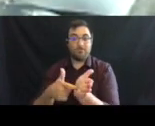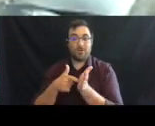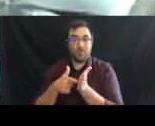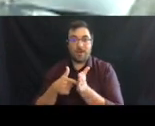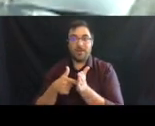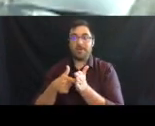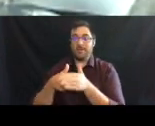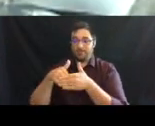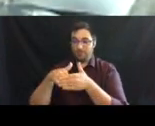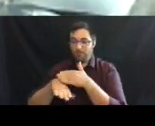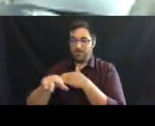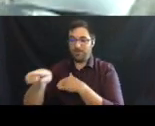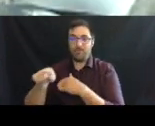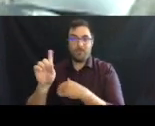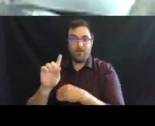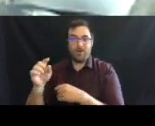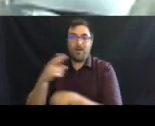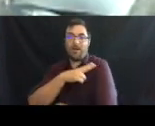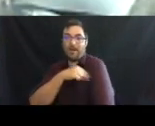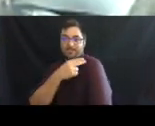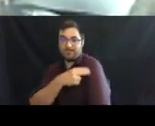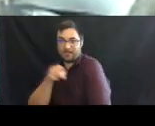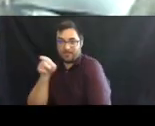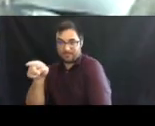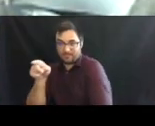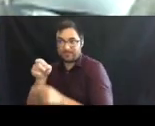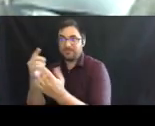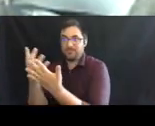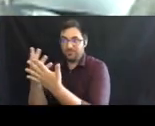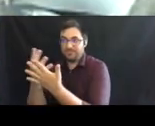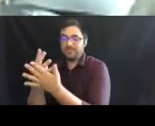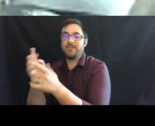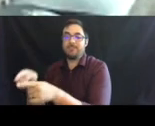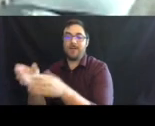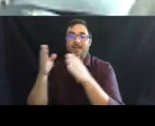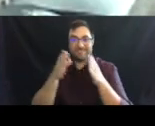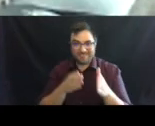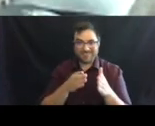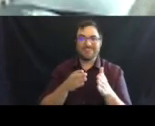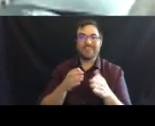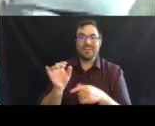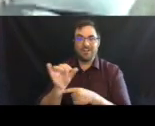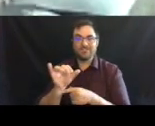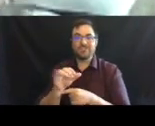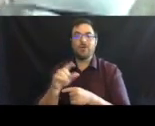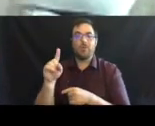hospitals where hearing screening programs existed but that we actually ensure that 100 percent of infants